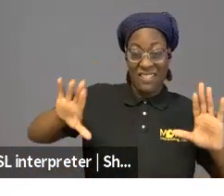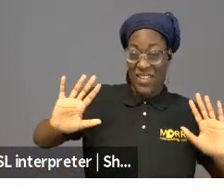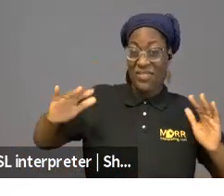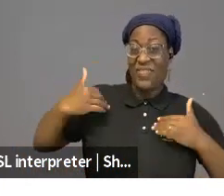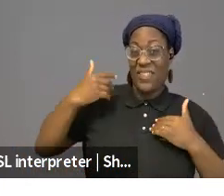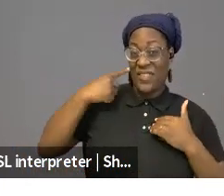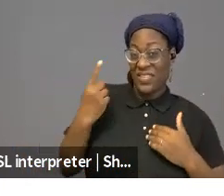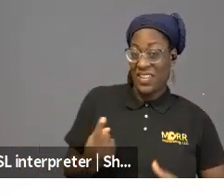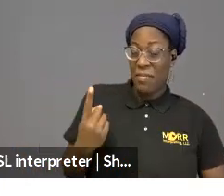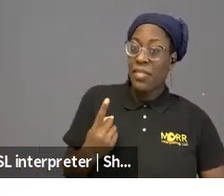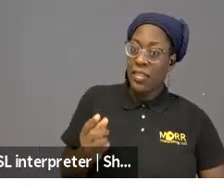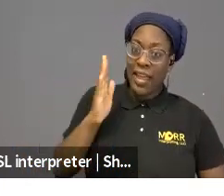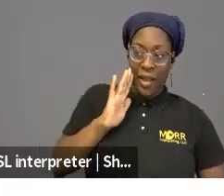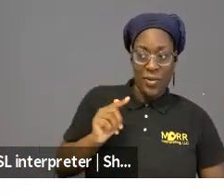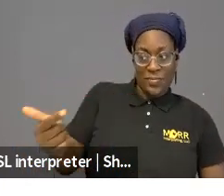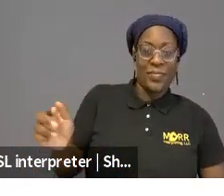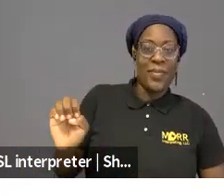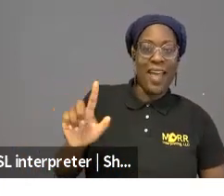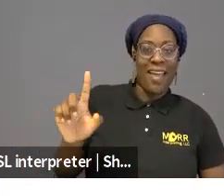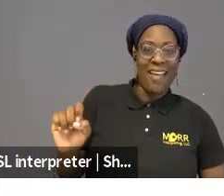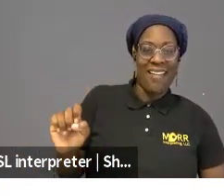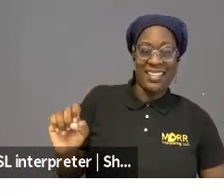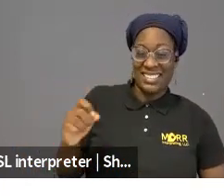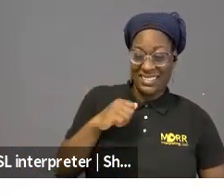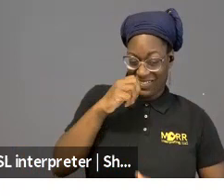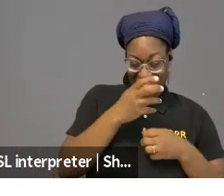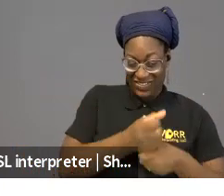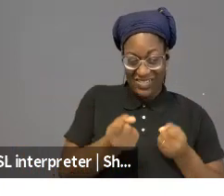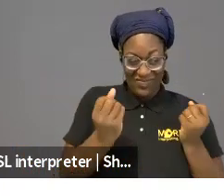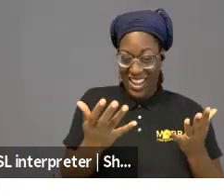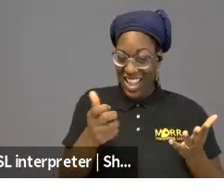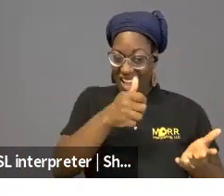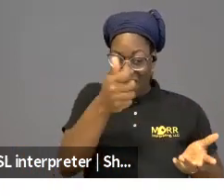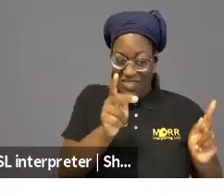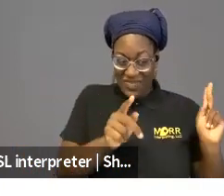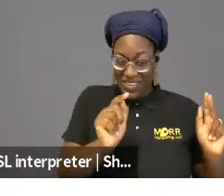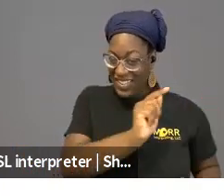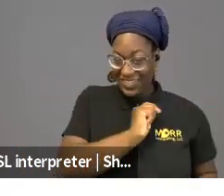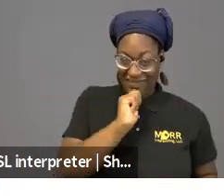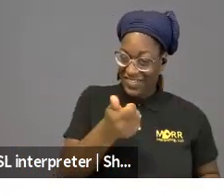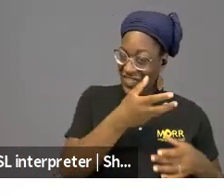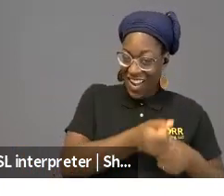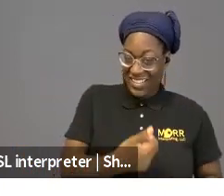be able to take care of things. But I think that it's necessary for us to find that person that we